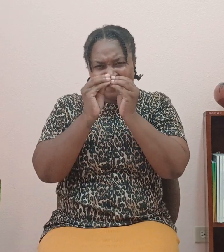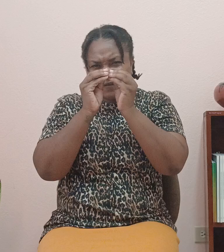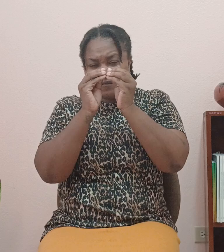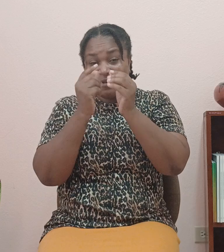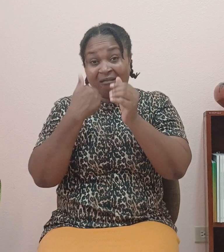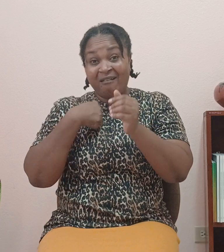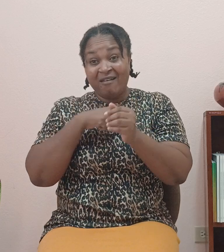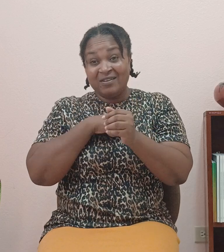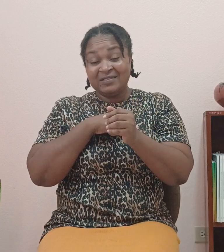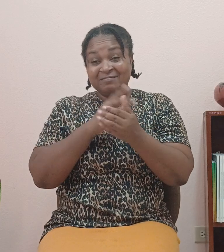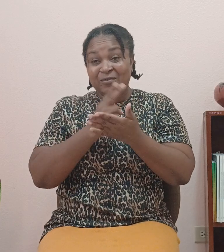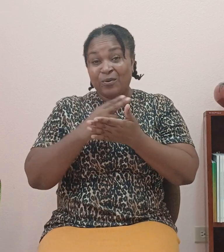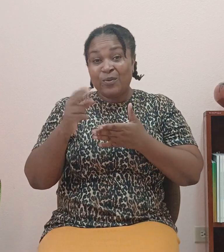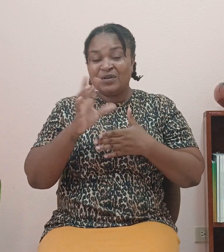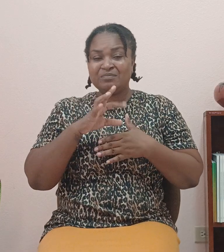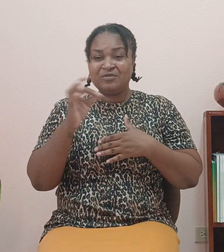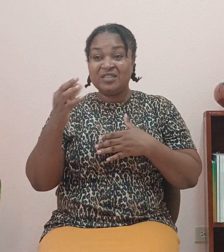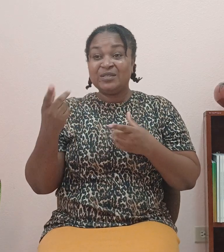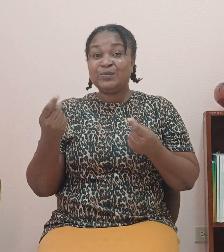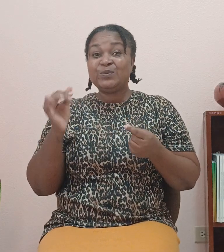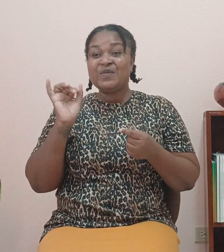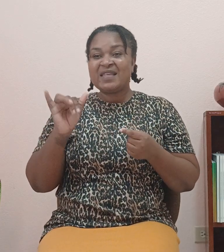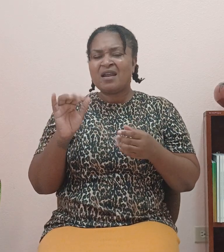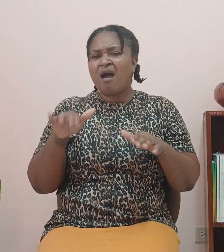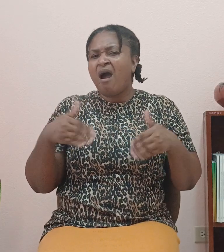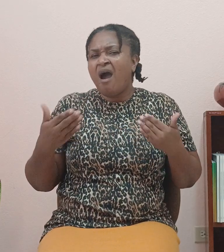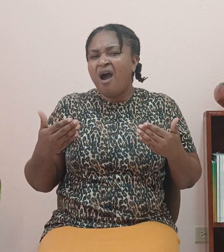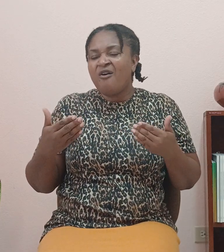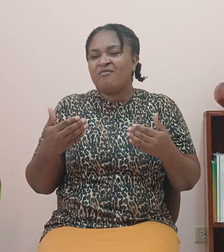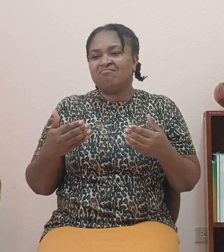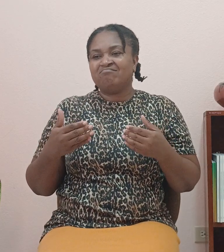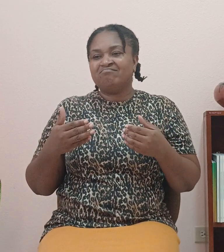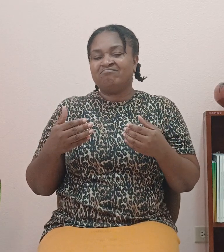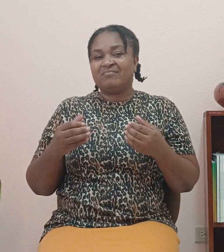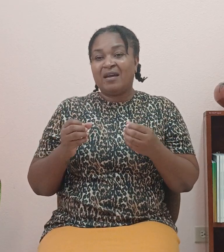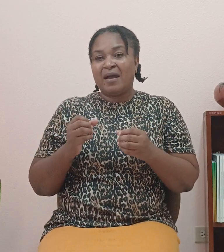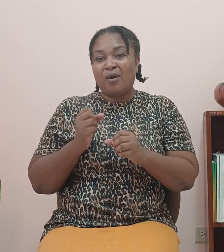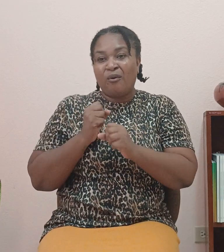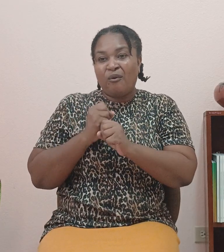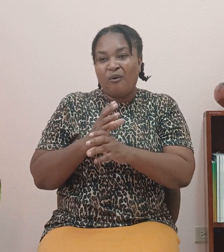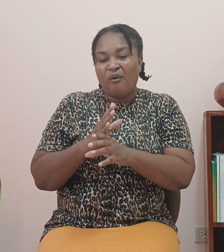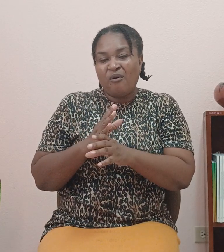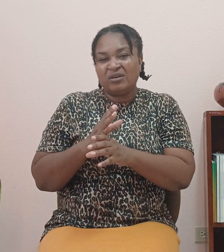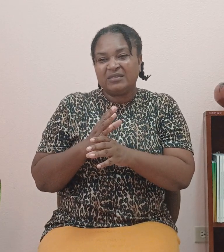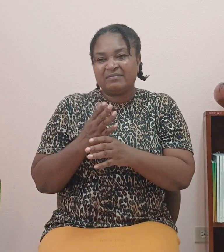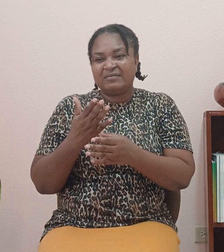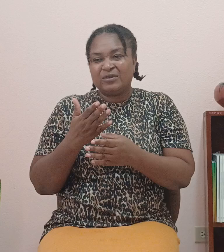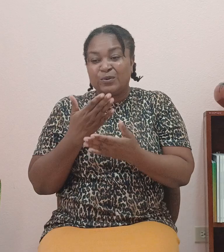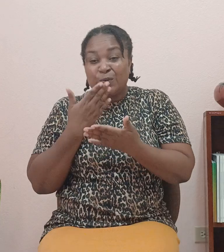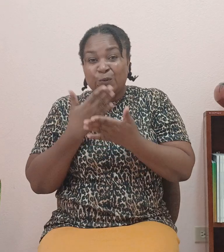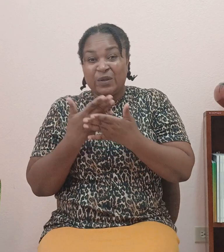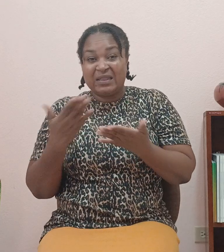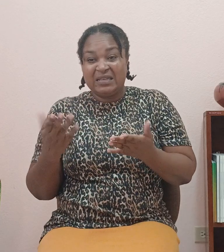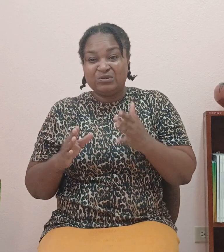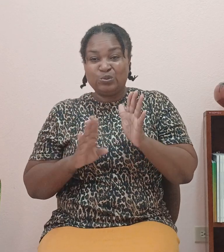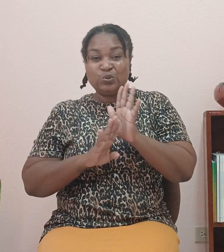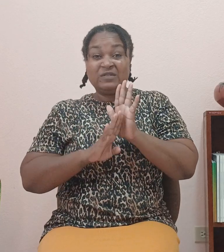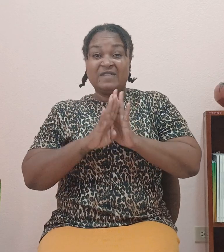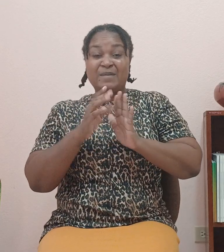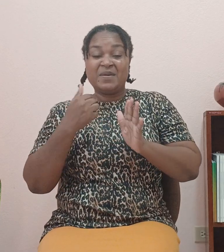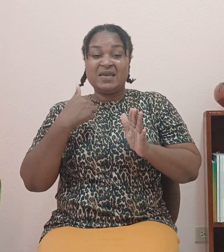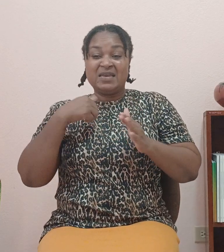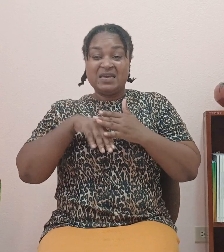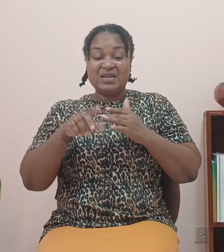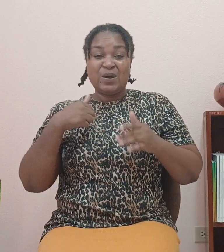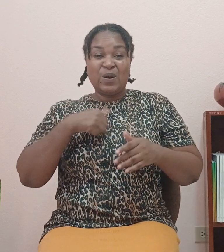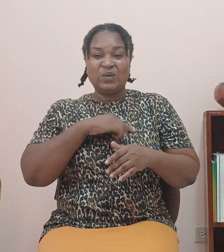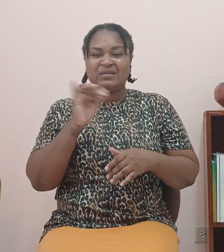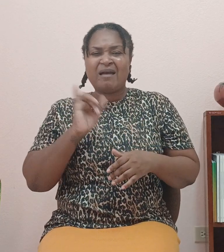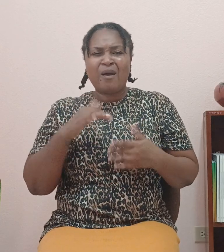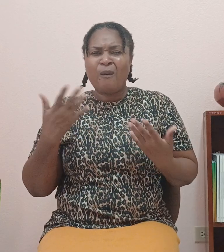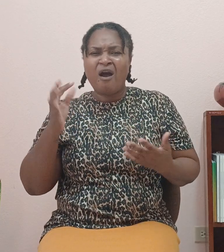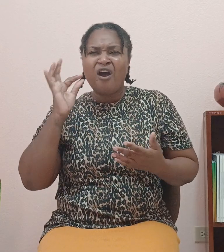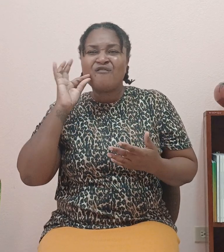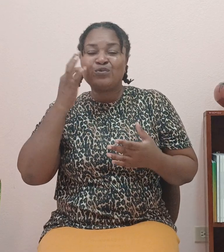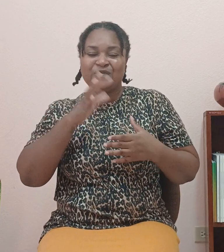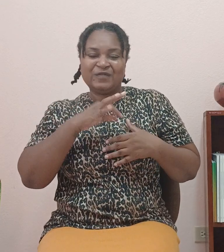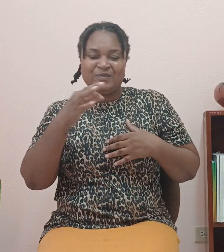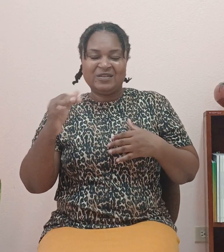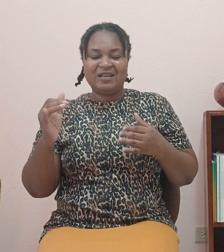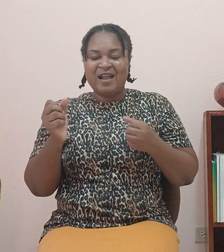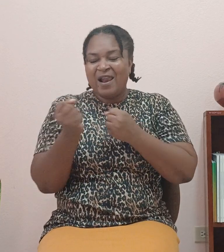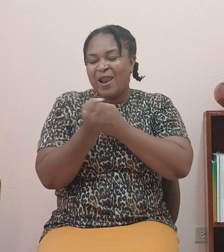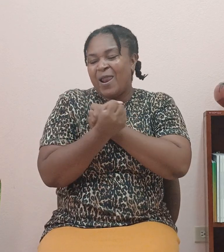did this by producing fruit in us. These are the fruit of the spirit, “love, joy,